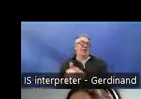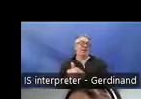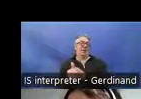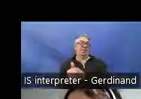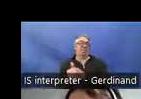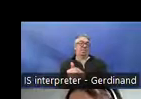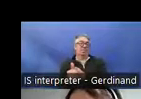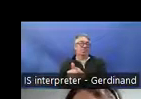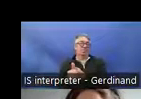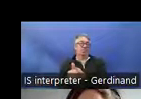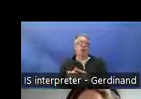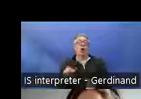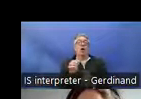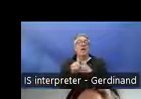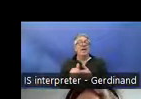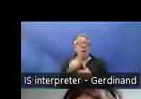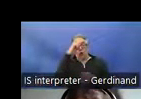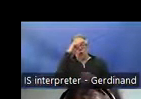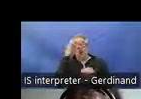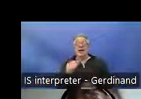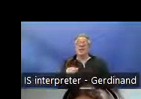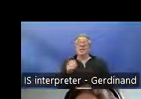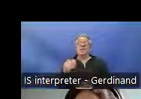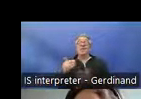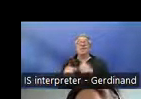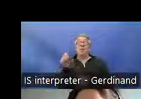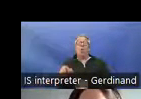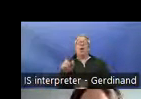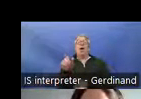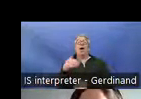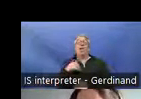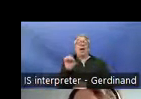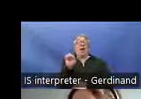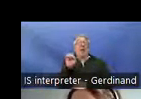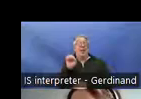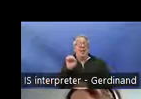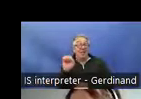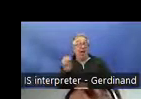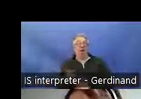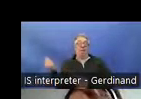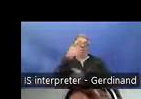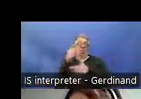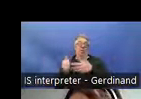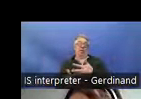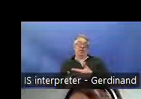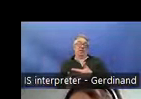their own priorities and needs is of the utmost importance, fully advocate for the rights of all persons with disabilities.